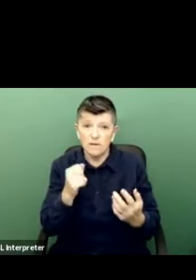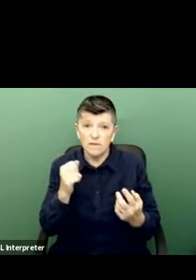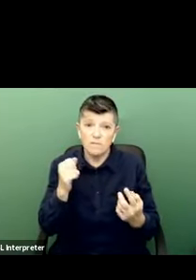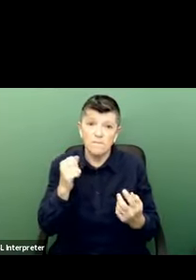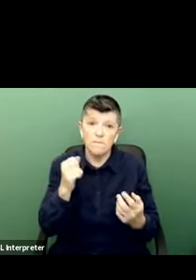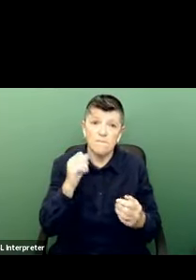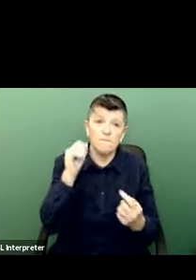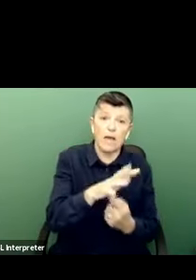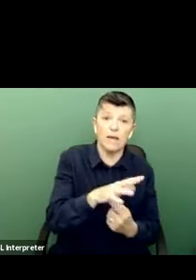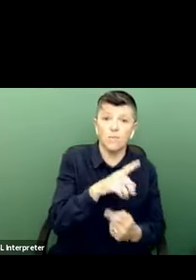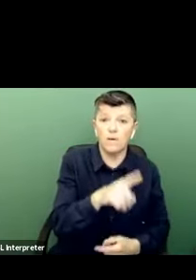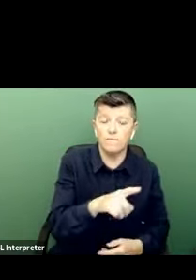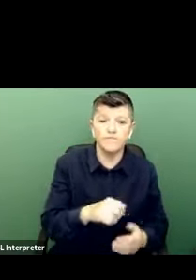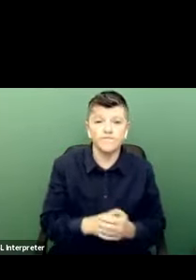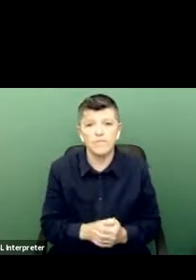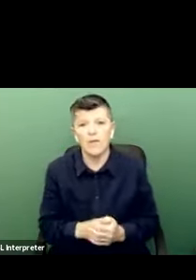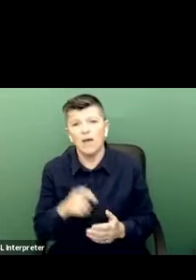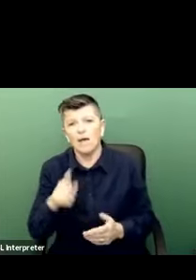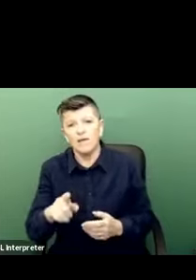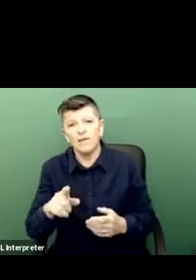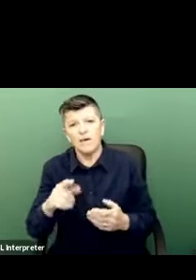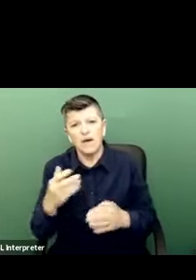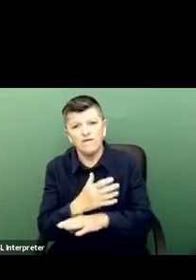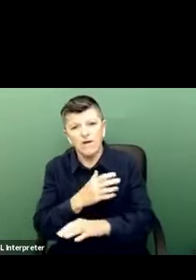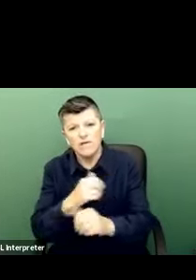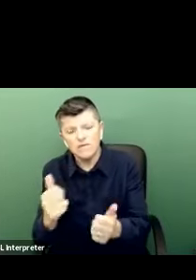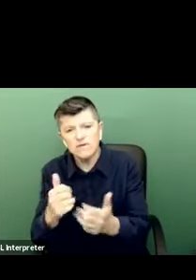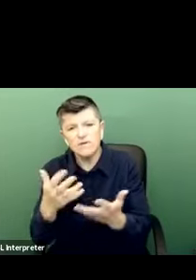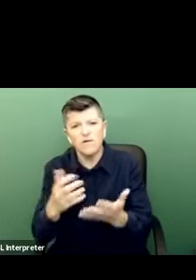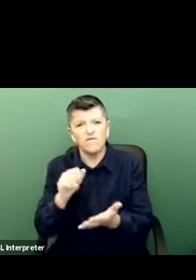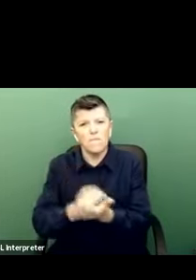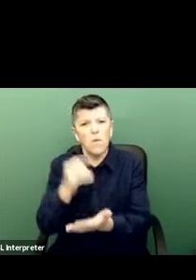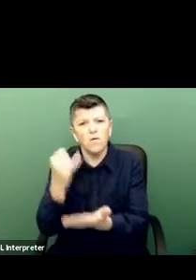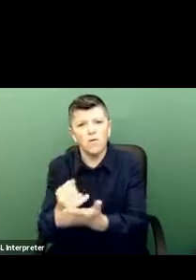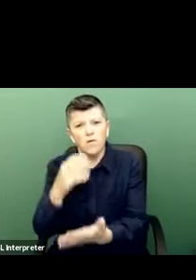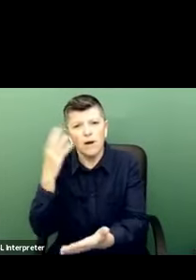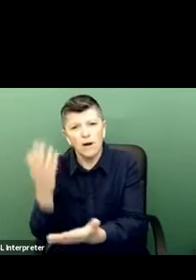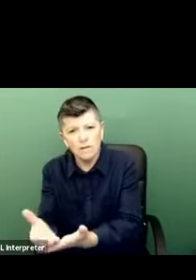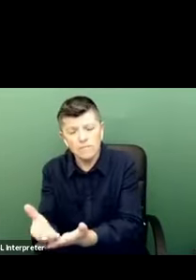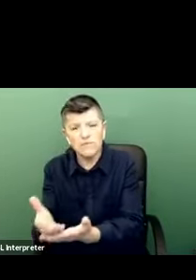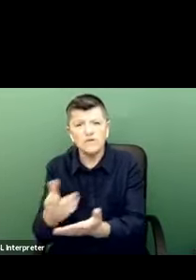what we owe to each other and what claims we must take seriously and Mary